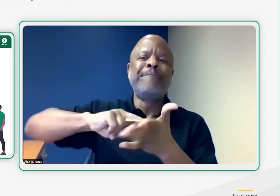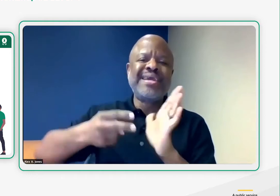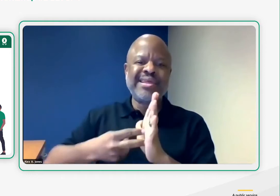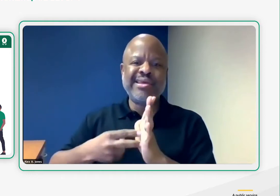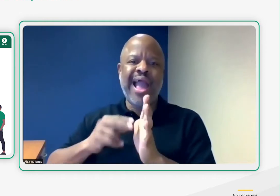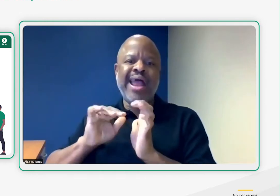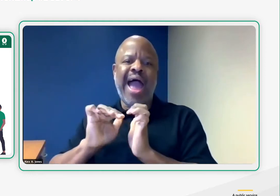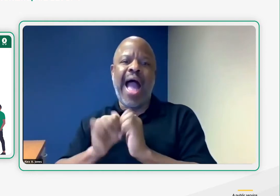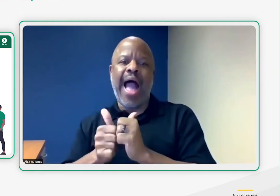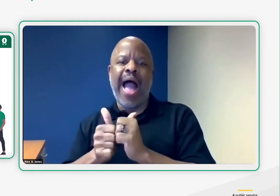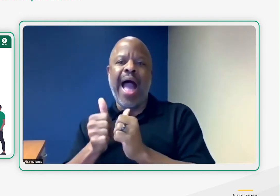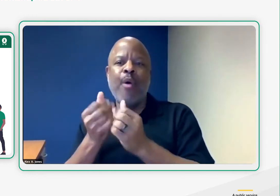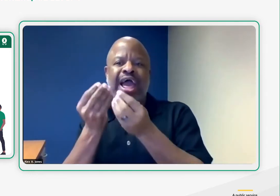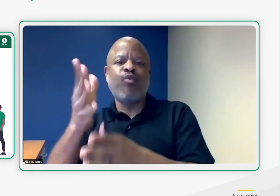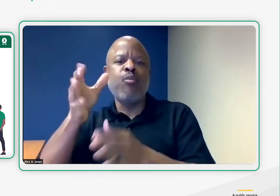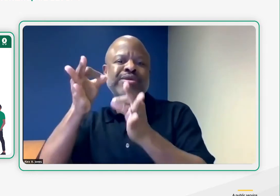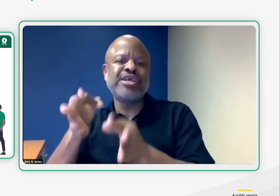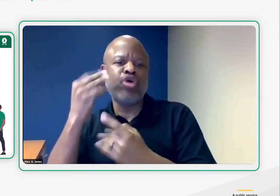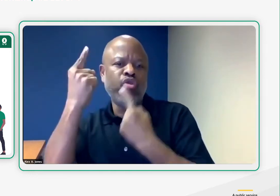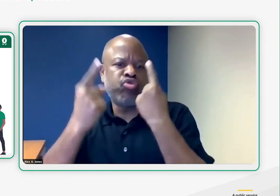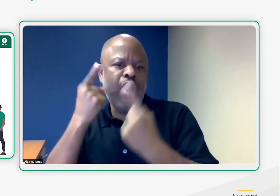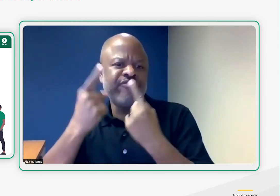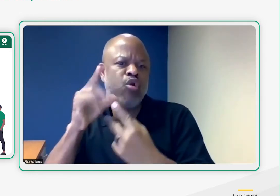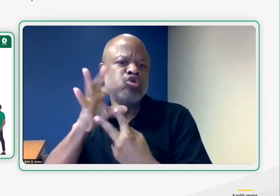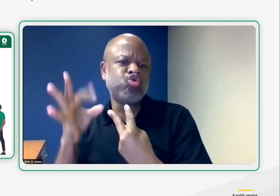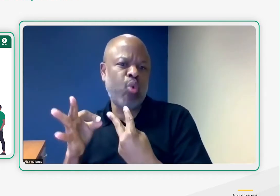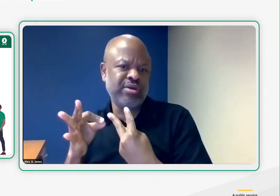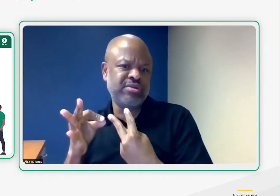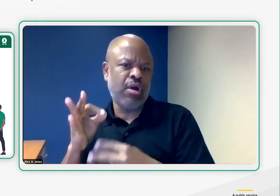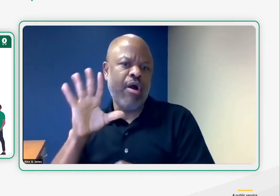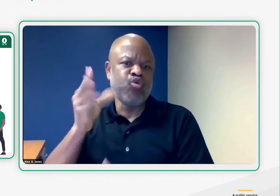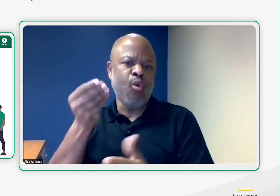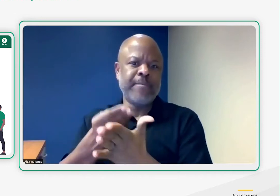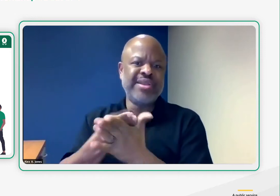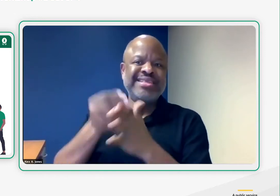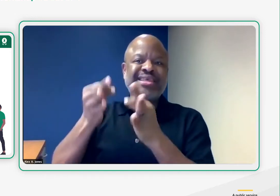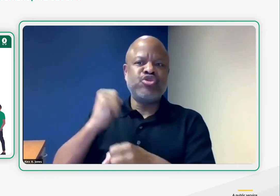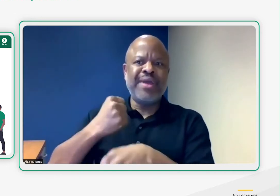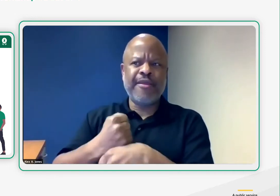more informed and thoughtful choices in your money decision-making process.